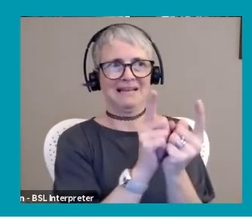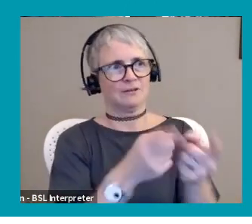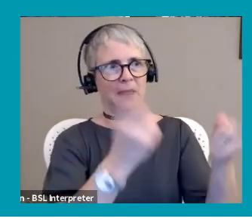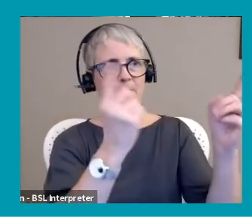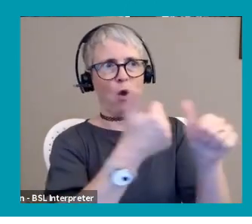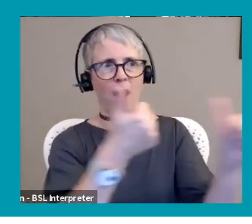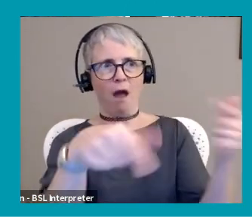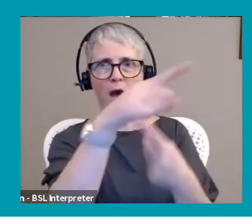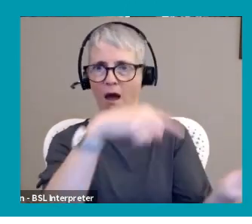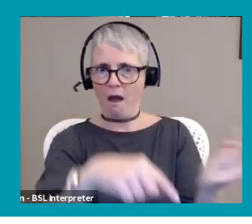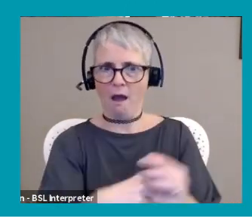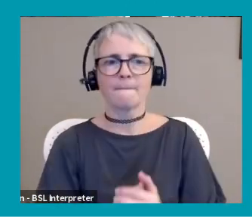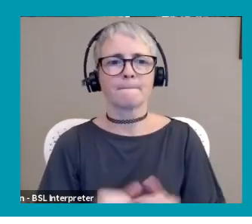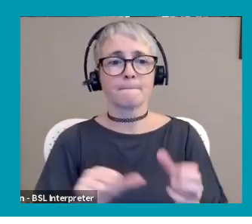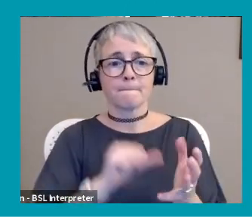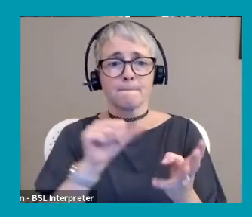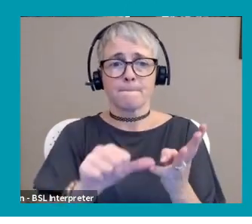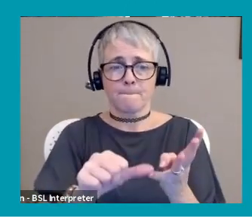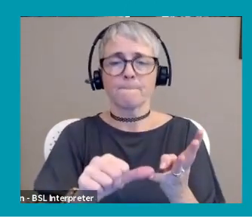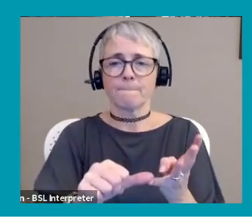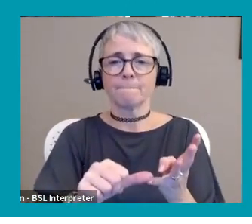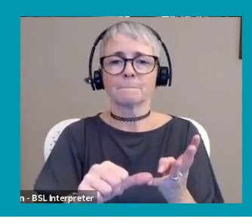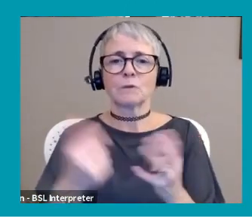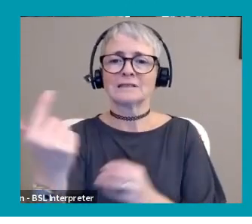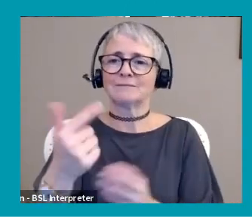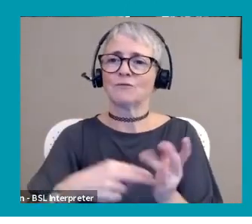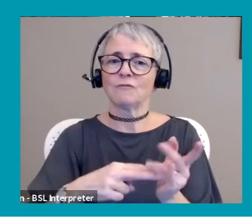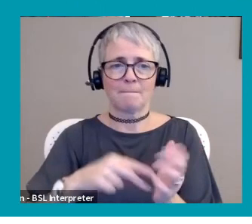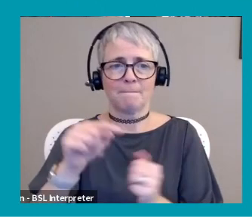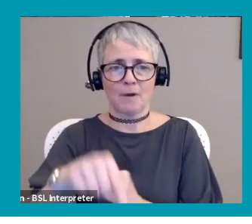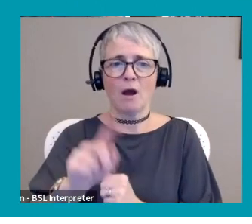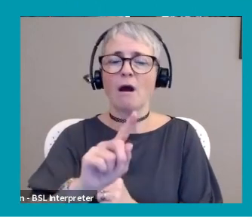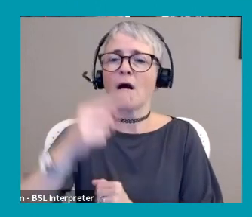using Positive Psychology to Boost your Career Growth on the 17th November at 12pm. So we have